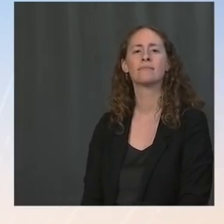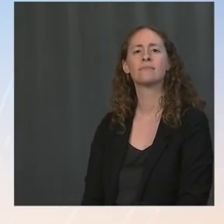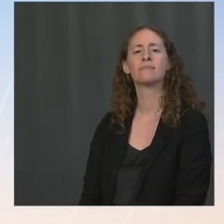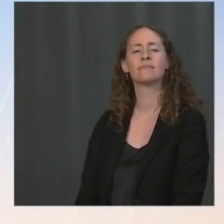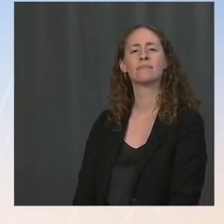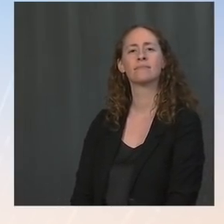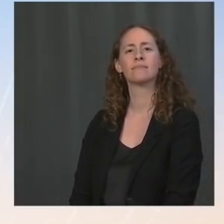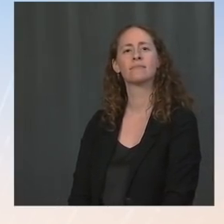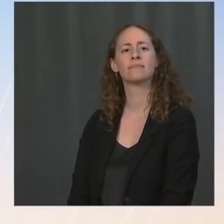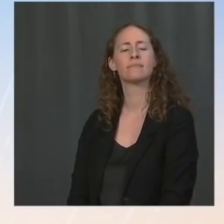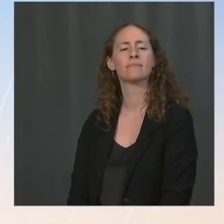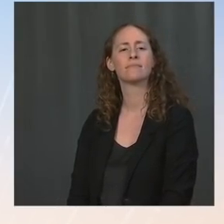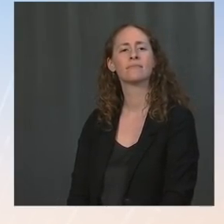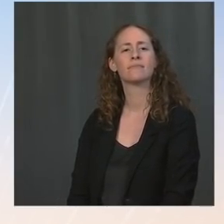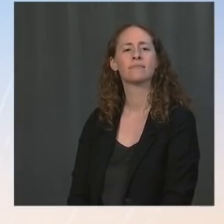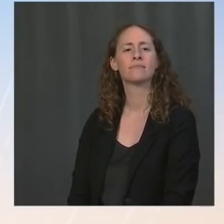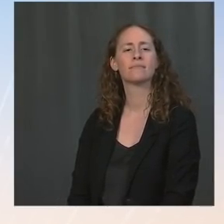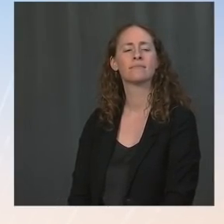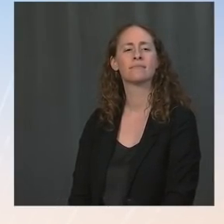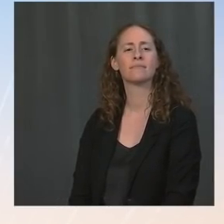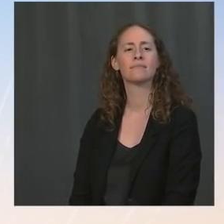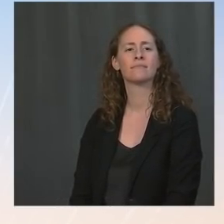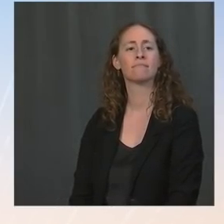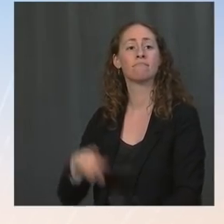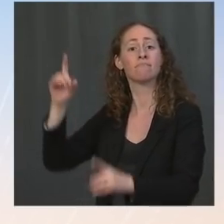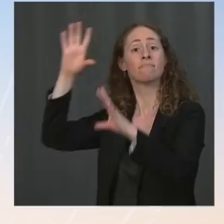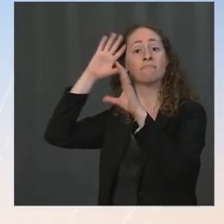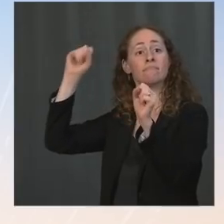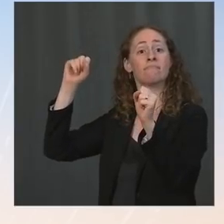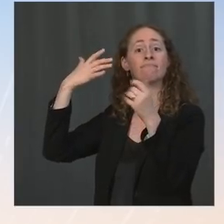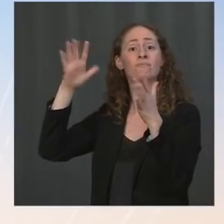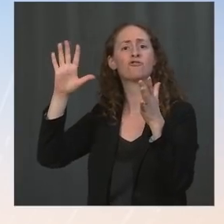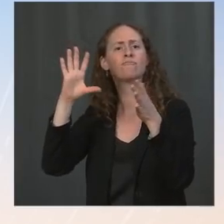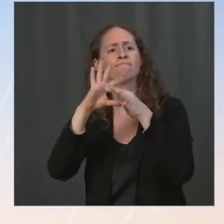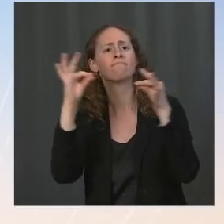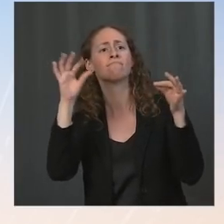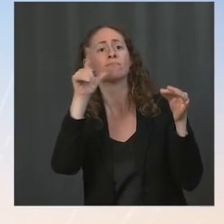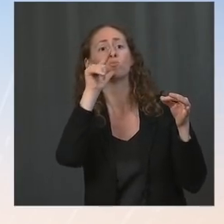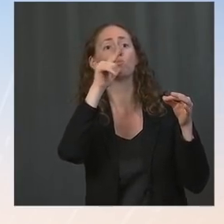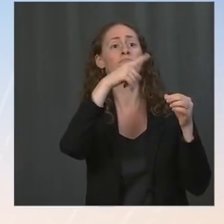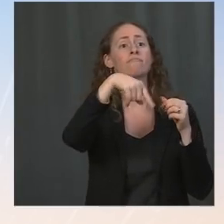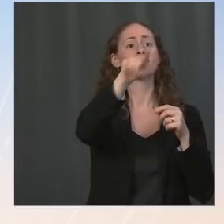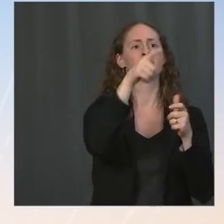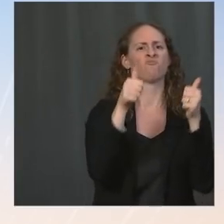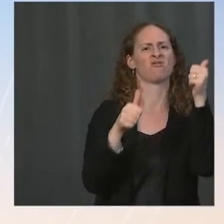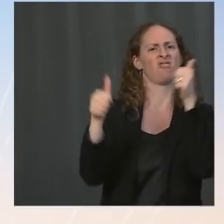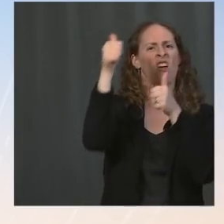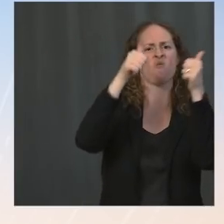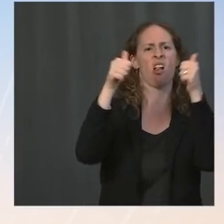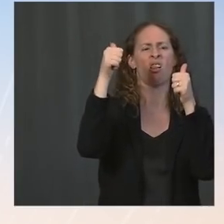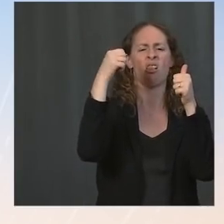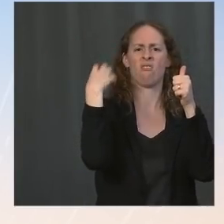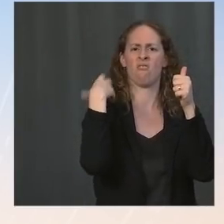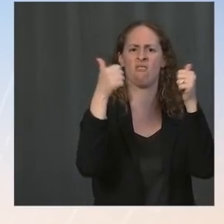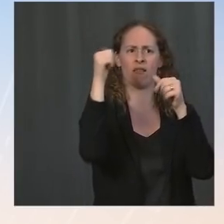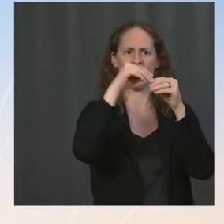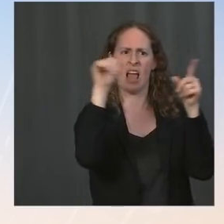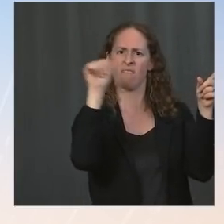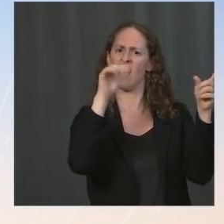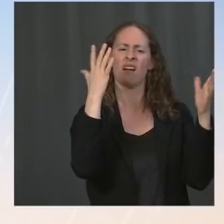what they think is necessary on the ground. For a defensive strike like we saw last night, is that something that he signs off on?